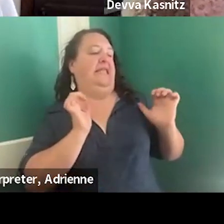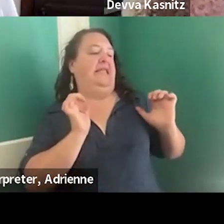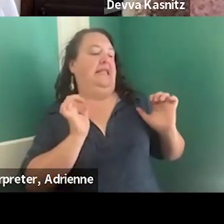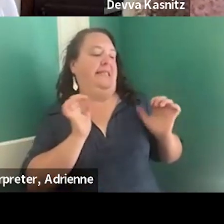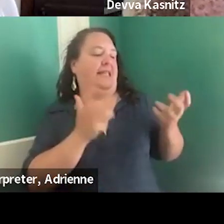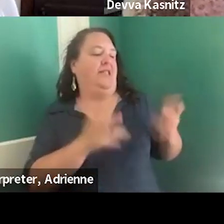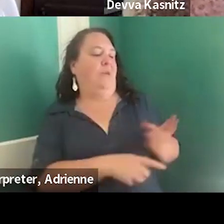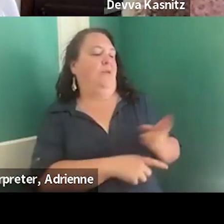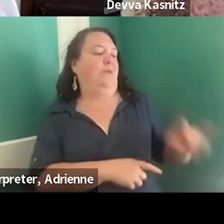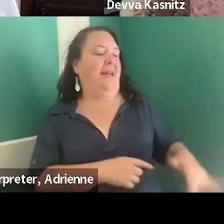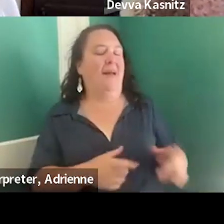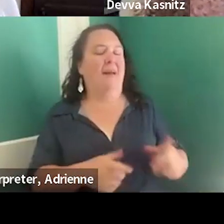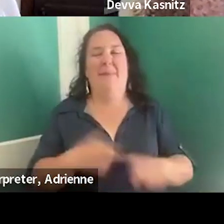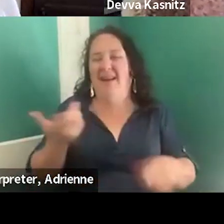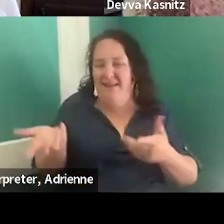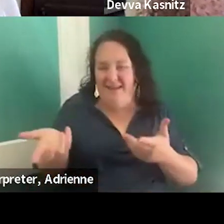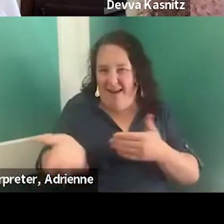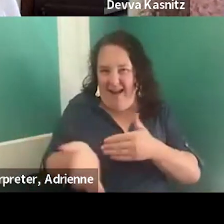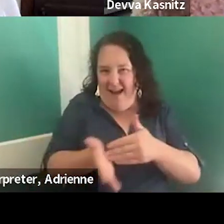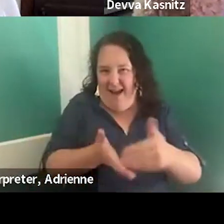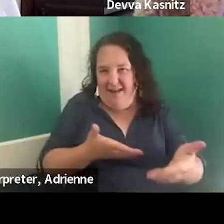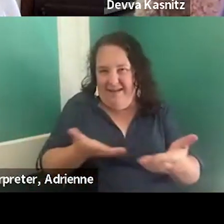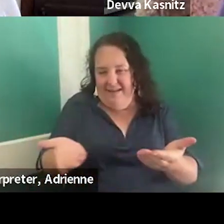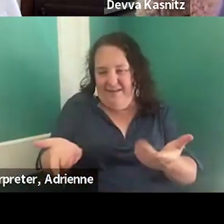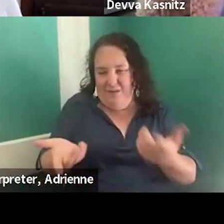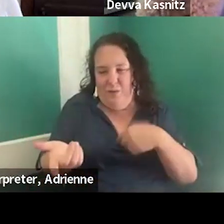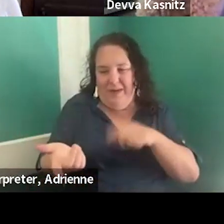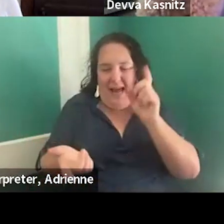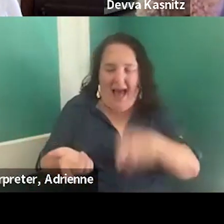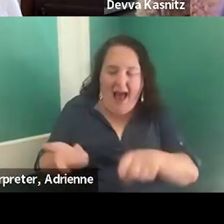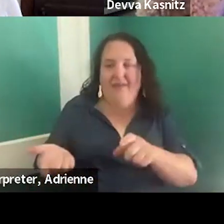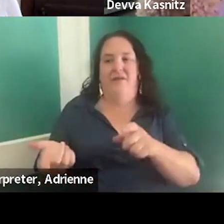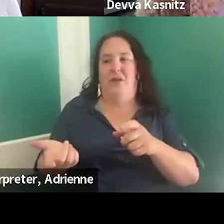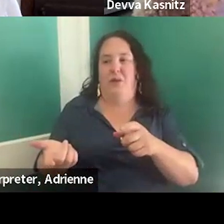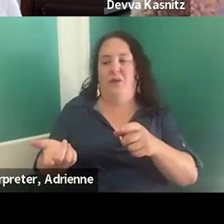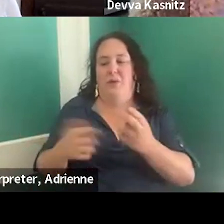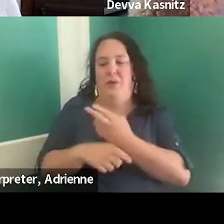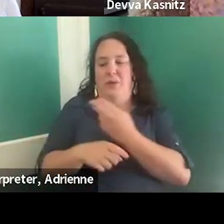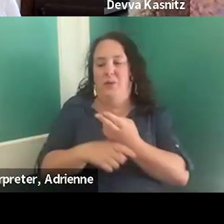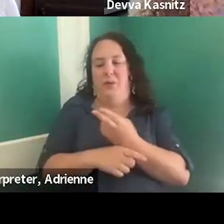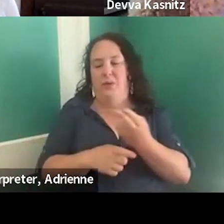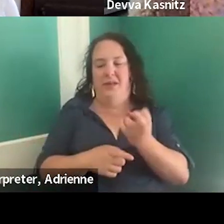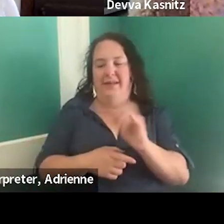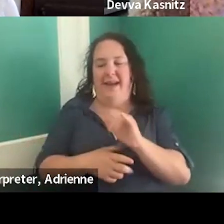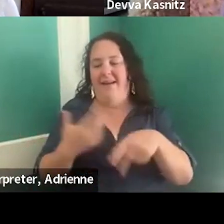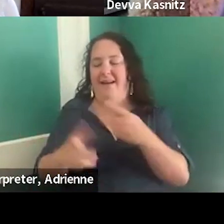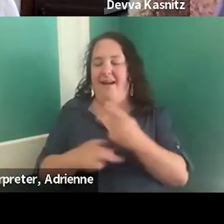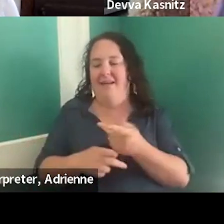inhabit that is often really tricky to get around in, and I love those sort of-- I guess it's not a new technology.